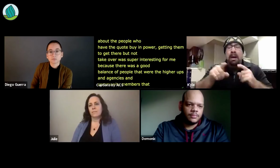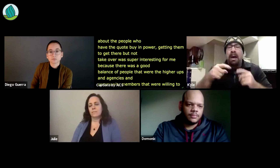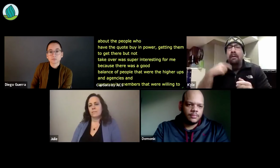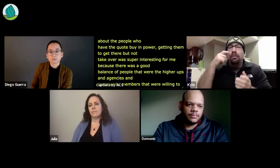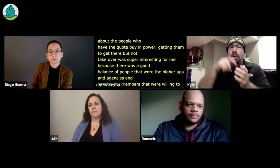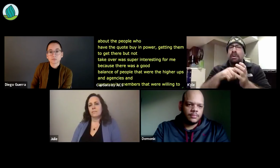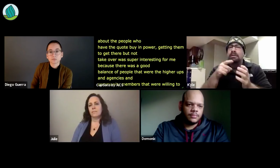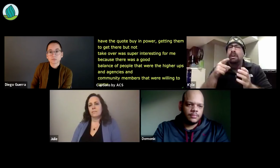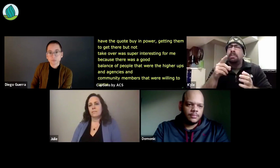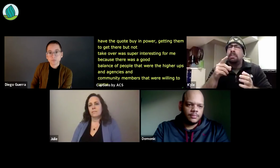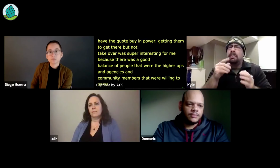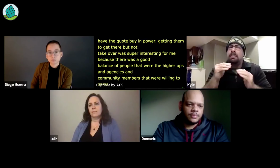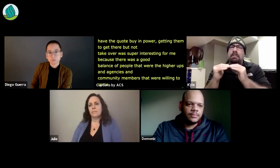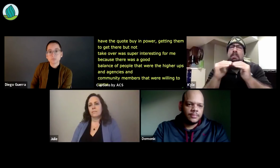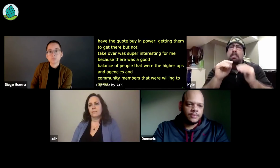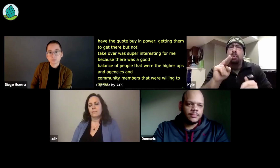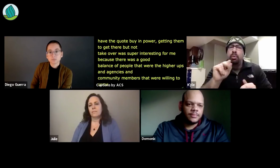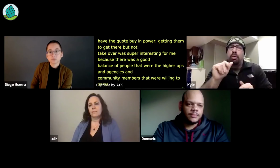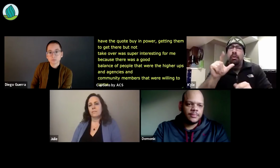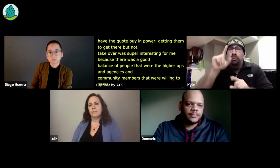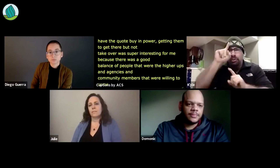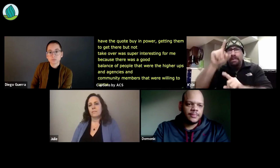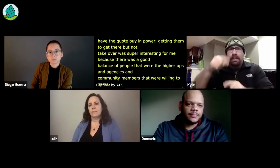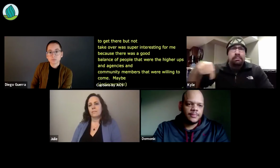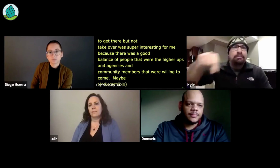But for me I noticed there was a mutual agreement